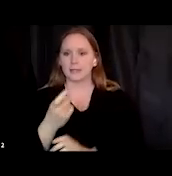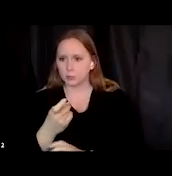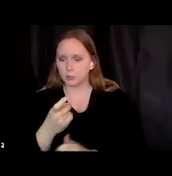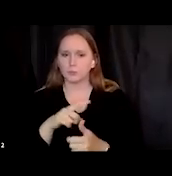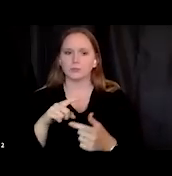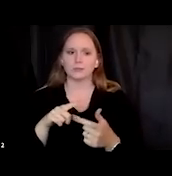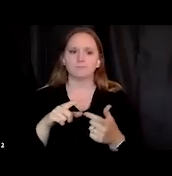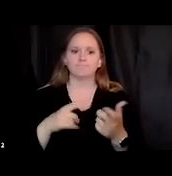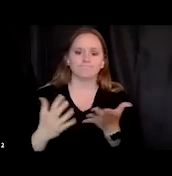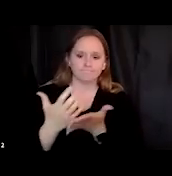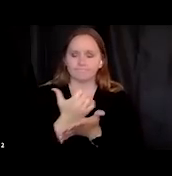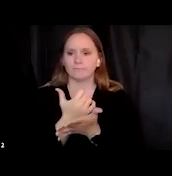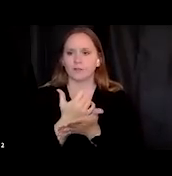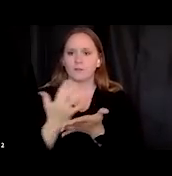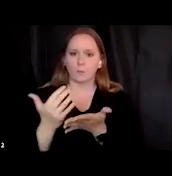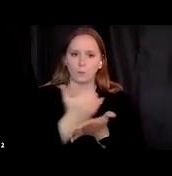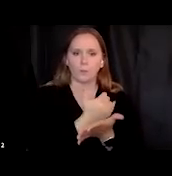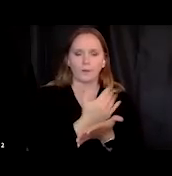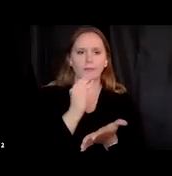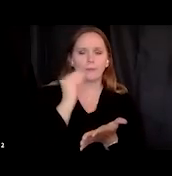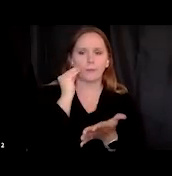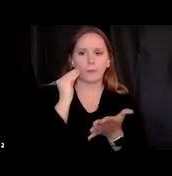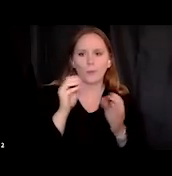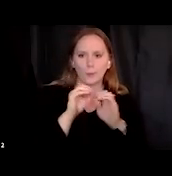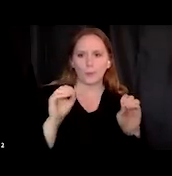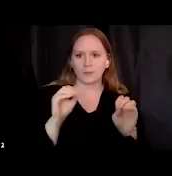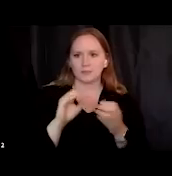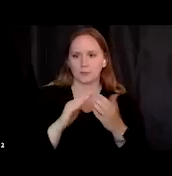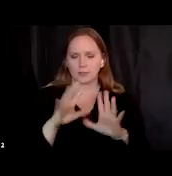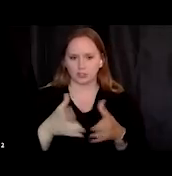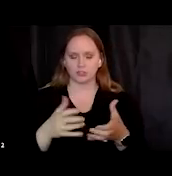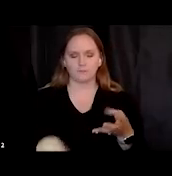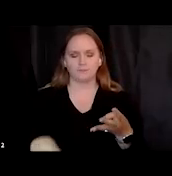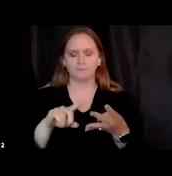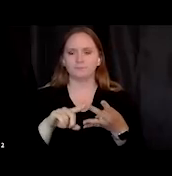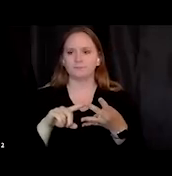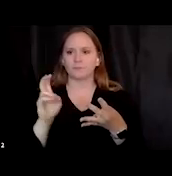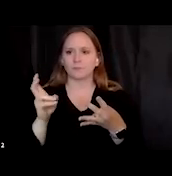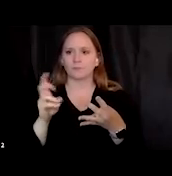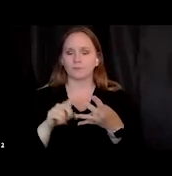of hoarding among homeless populations. The second topic will be discussing the collaboration